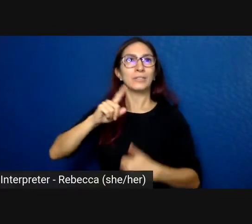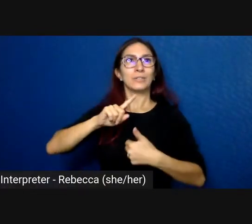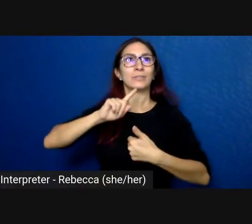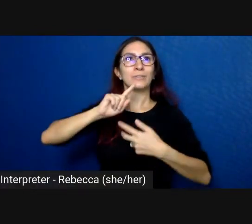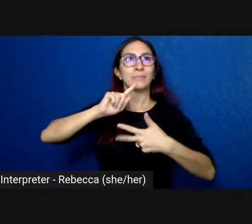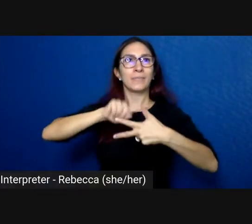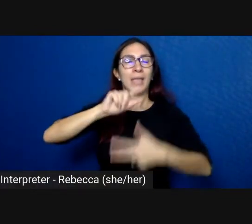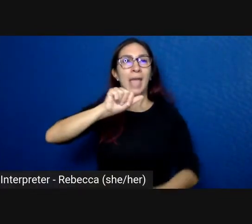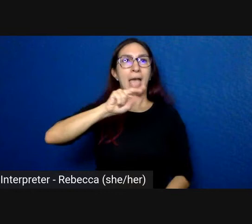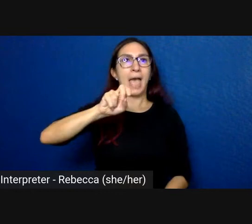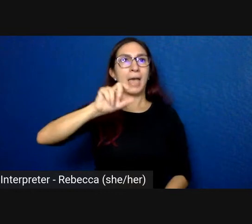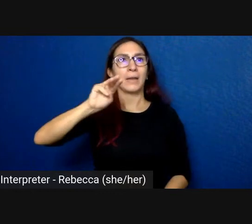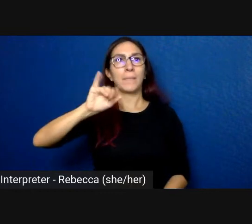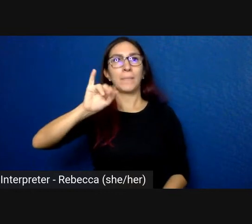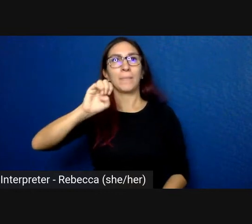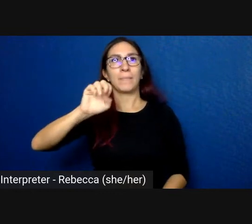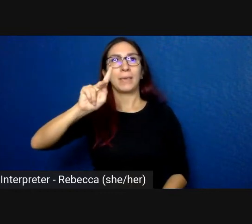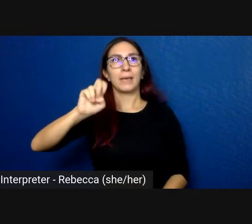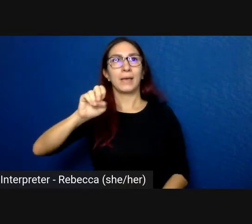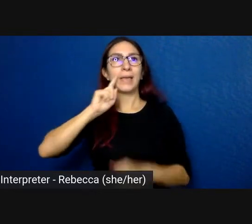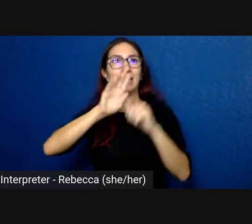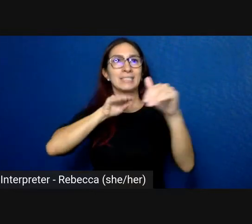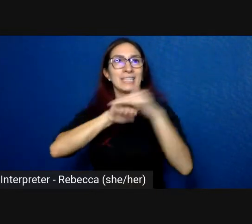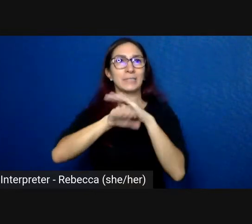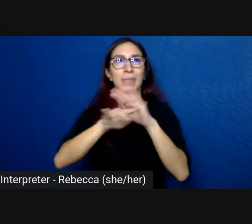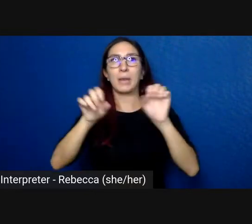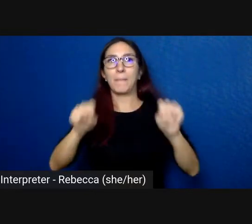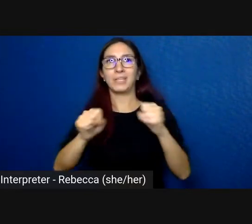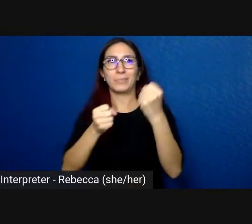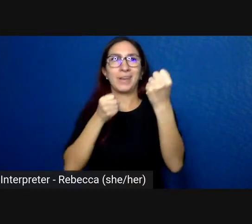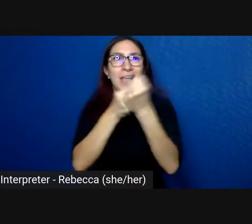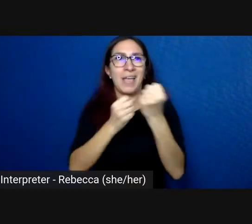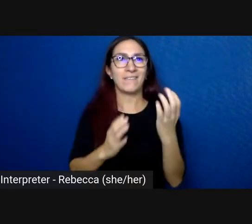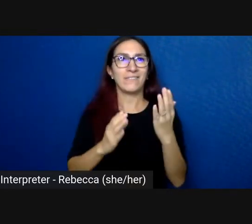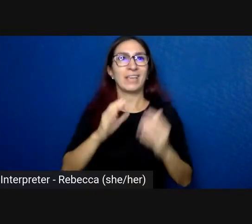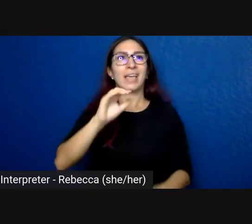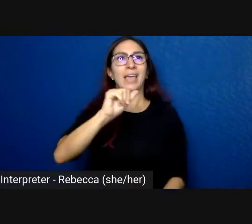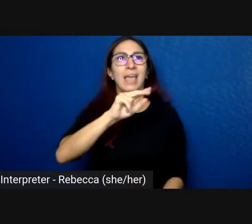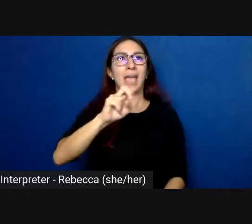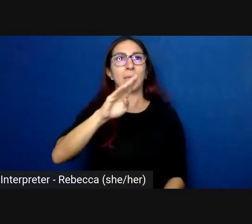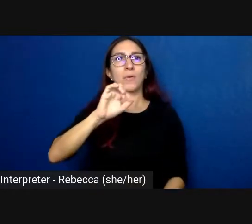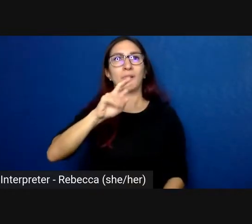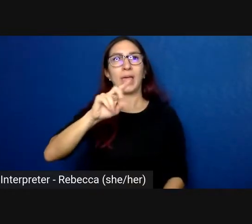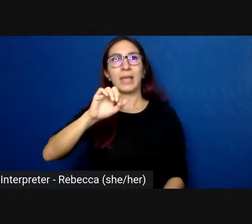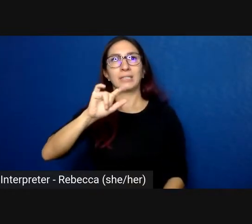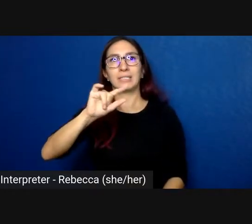and possibility advocate annebovelett.edu and Lazar Bulatovic,